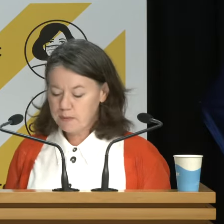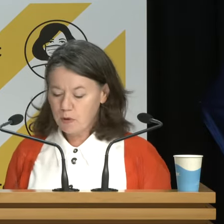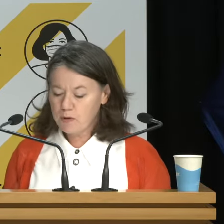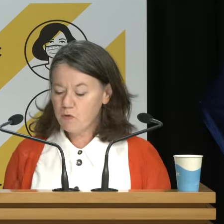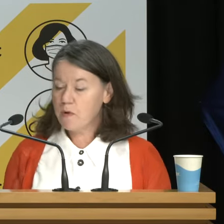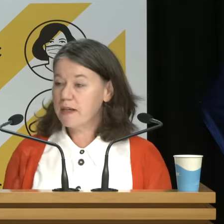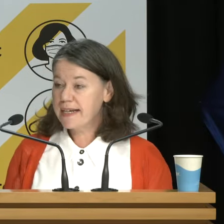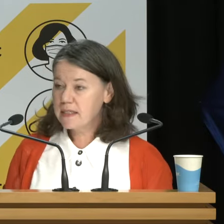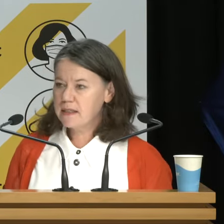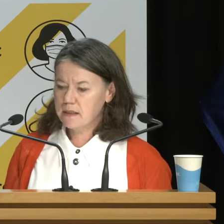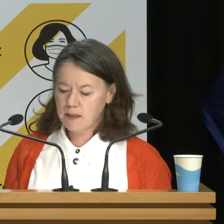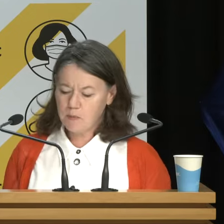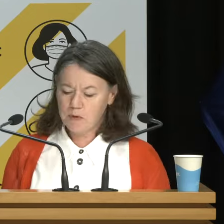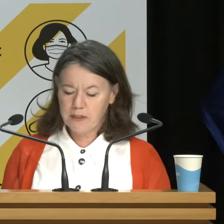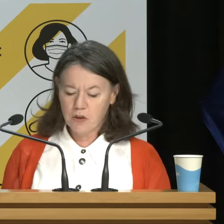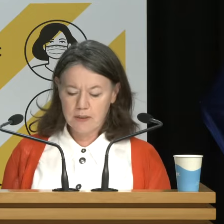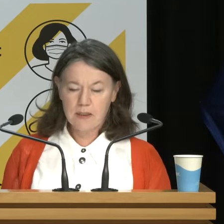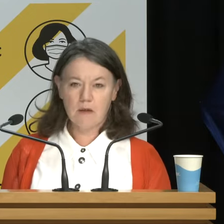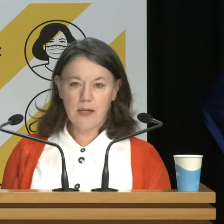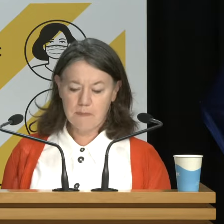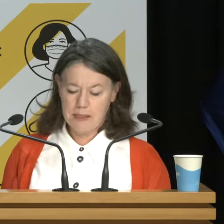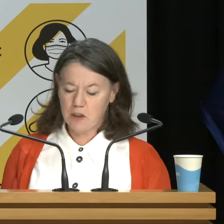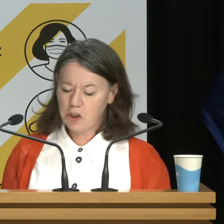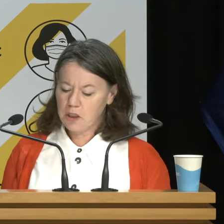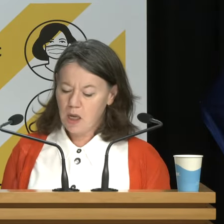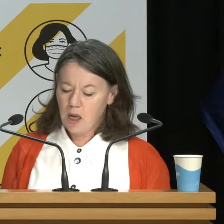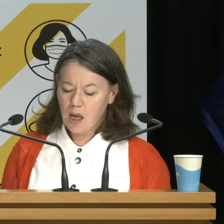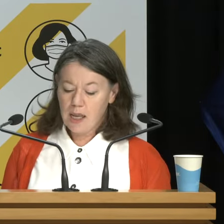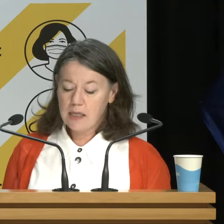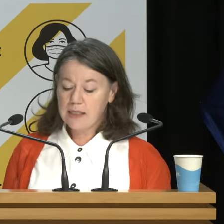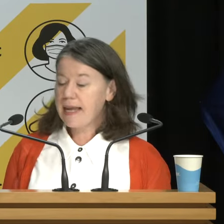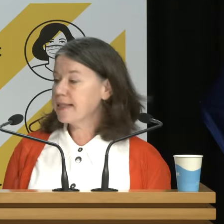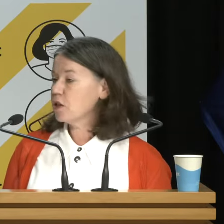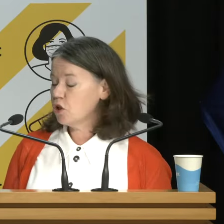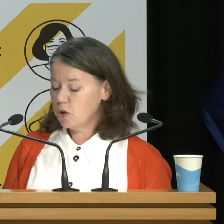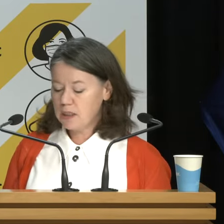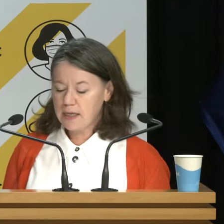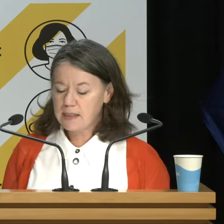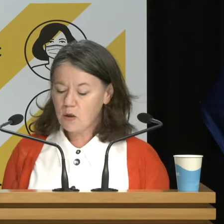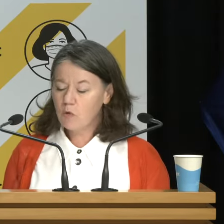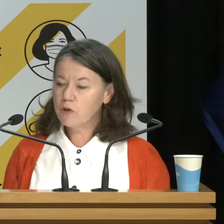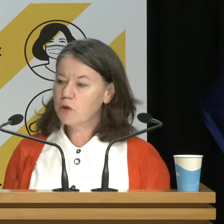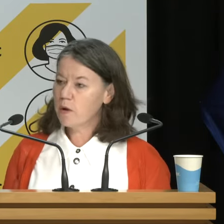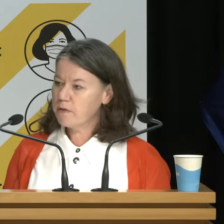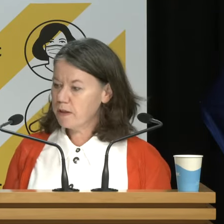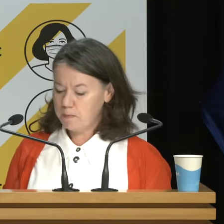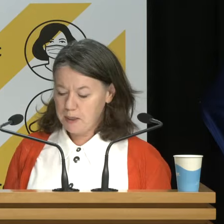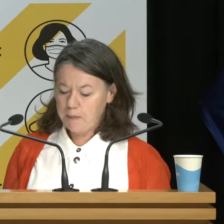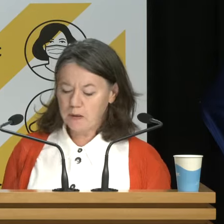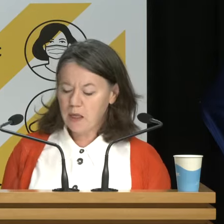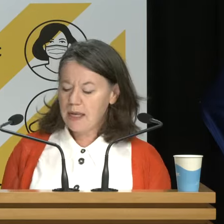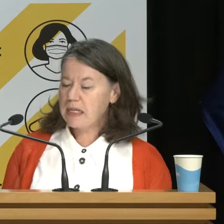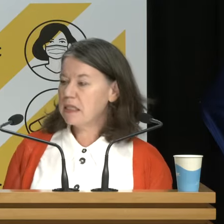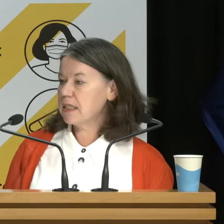to get tested, to give us the